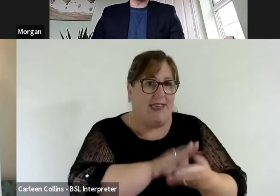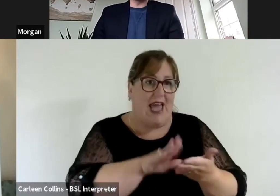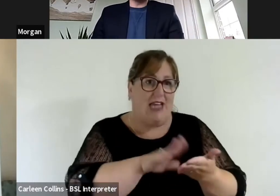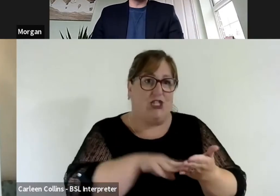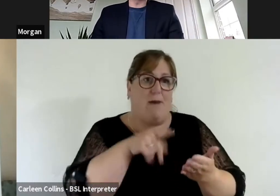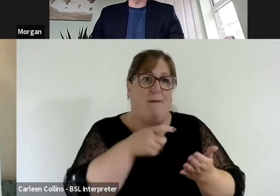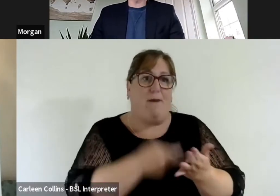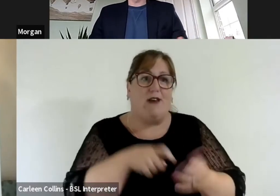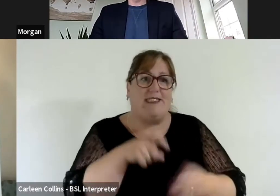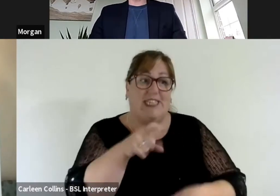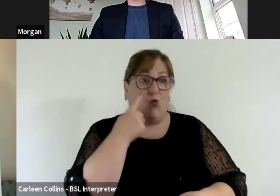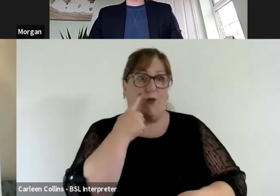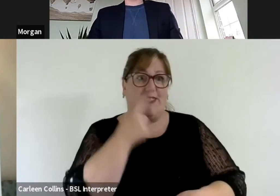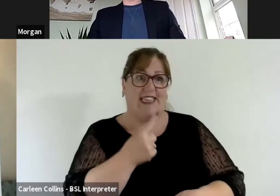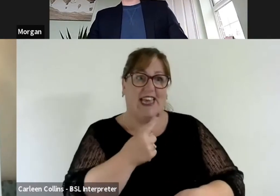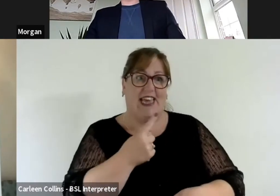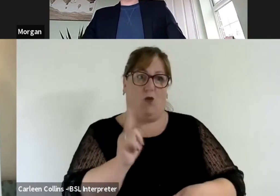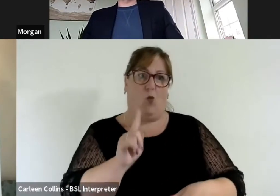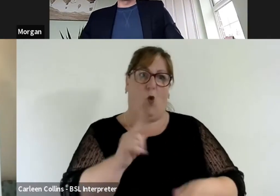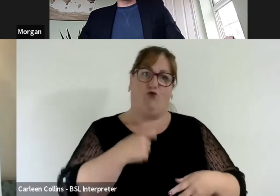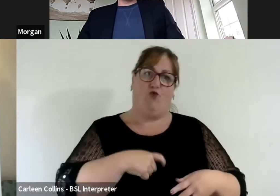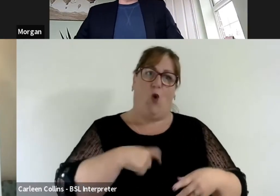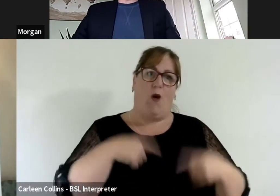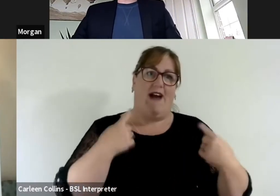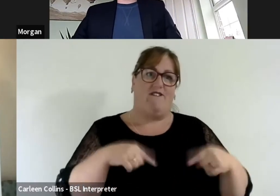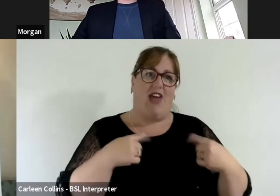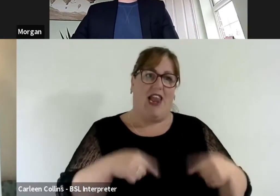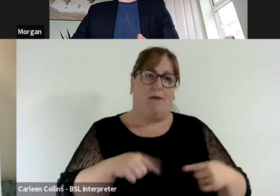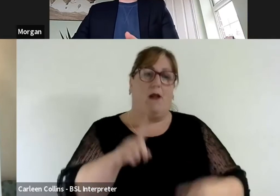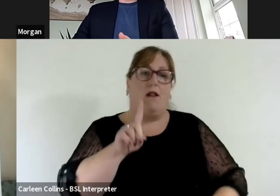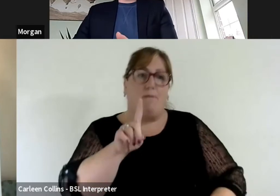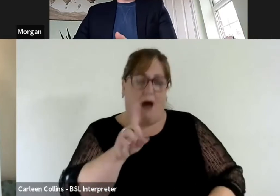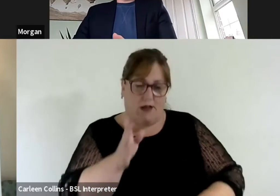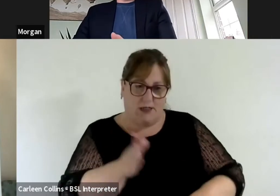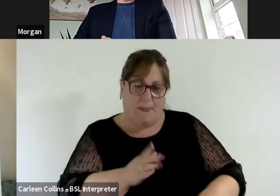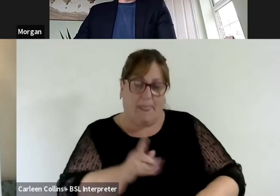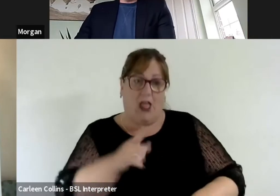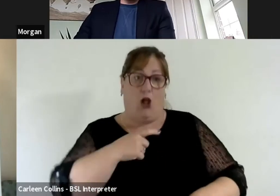Again, this is where I would advise if people sign up for civil service jobs that is where the bank of jobs are advertised including HMRC.